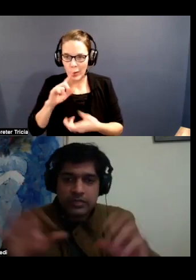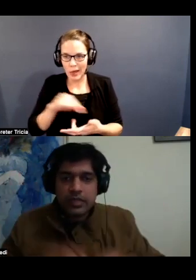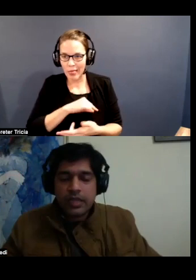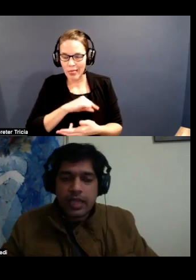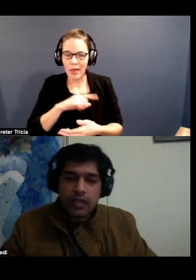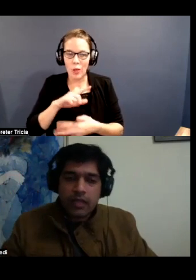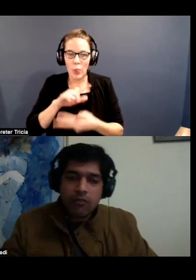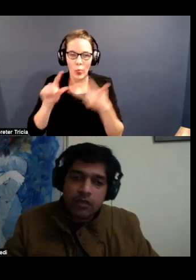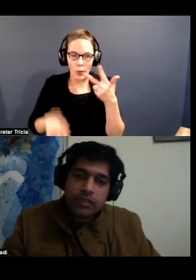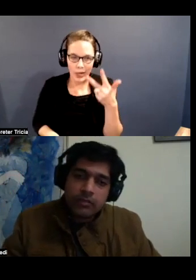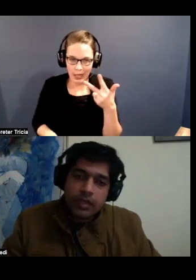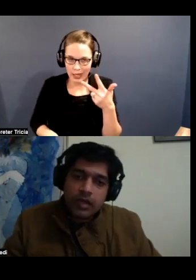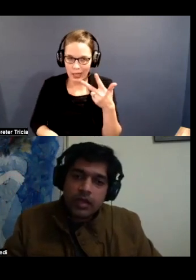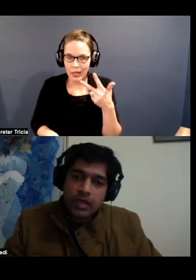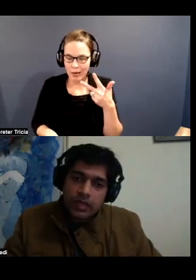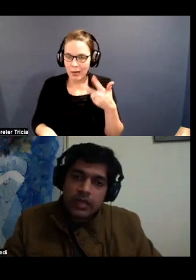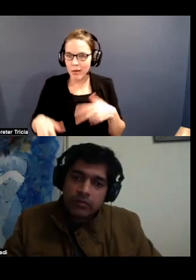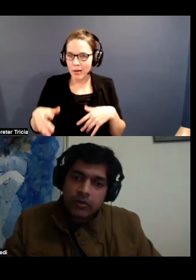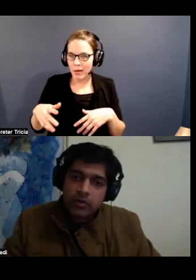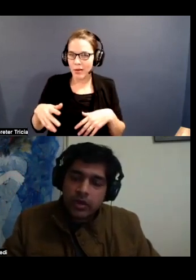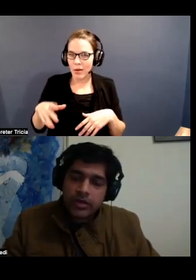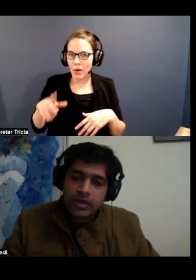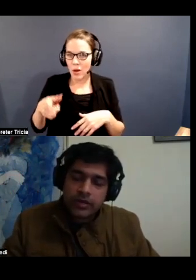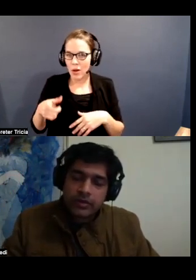And one of them in the neighborhood quality indicators